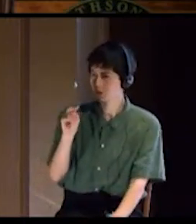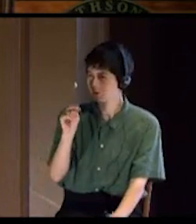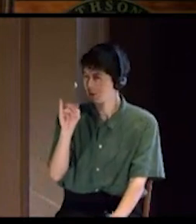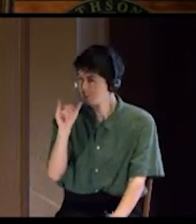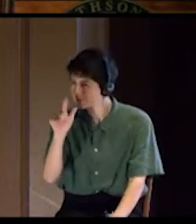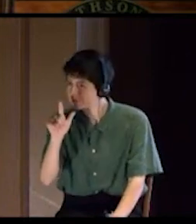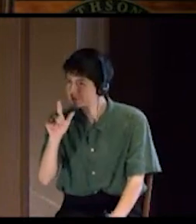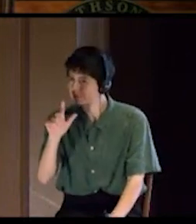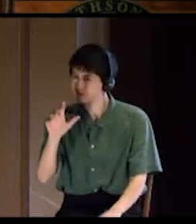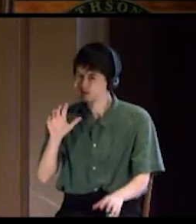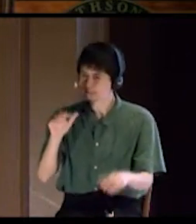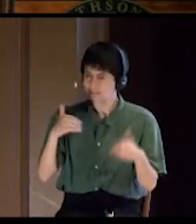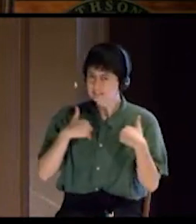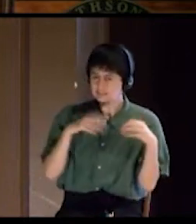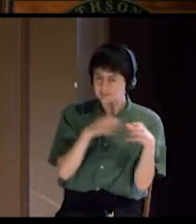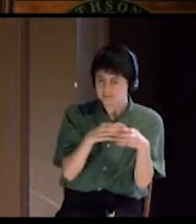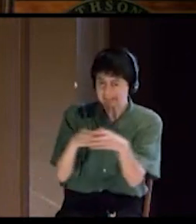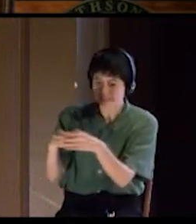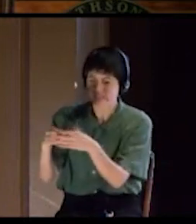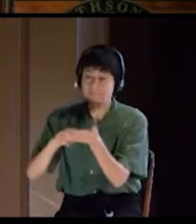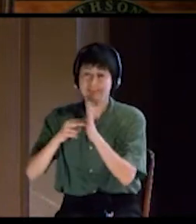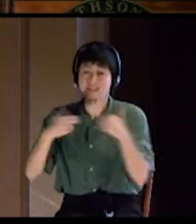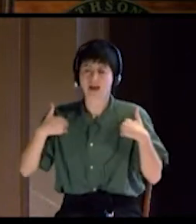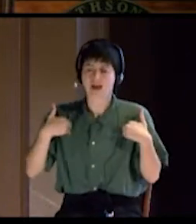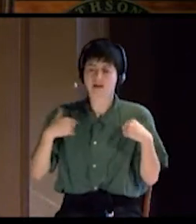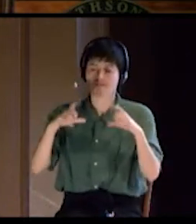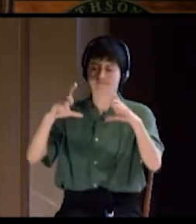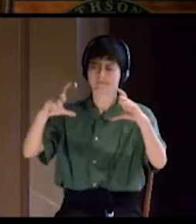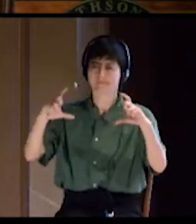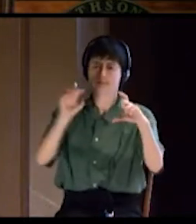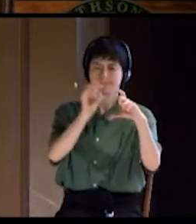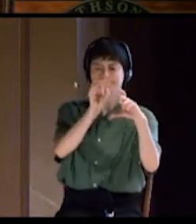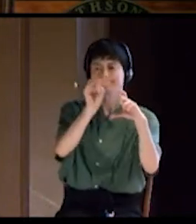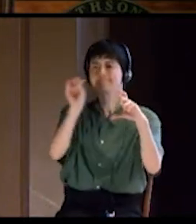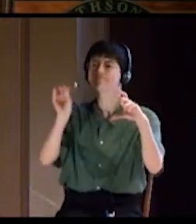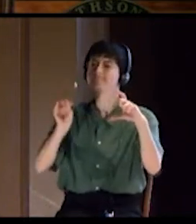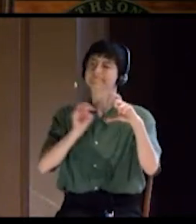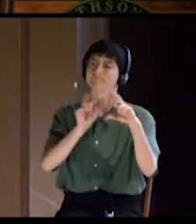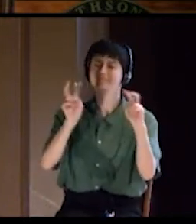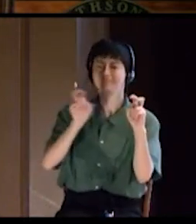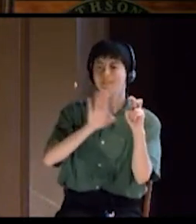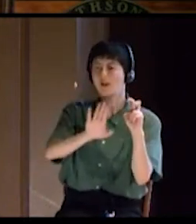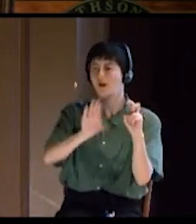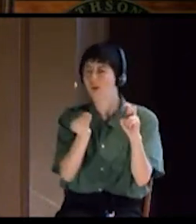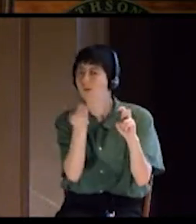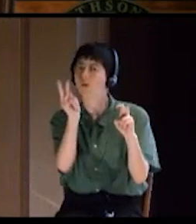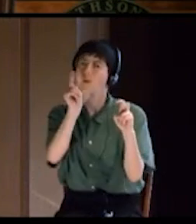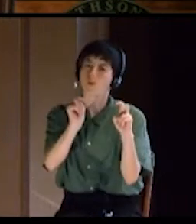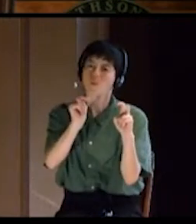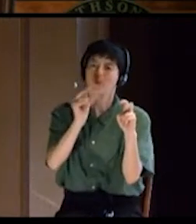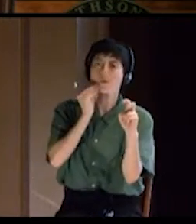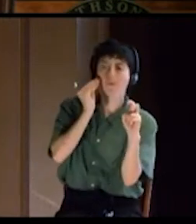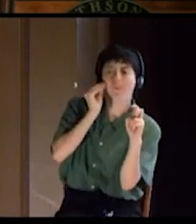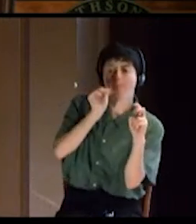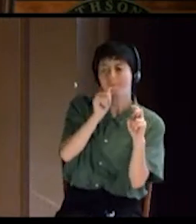living in their own little apartments that you can see and they fossilize well and they're quite abundant.